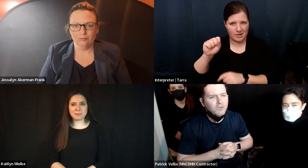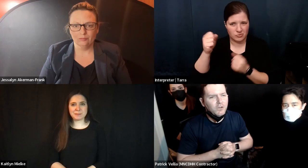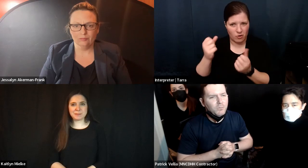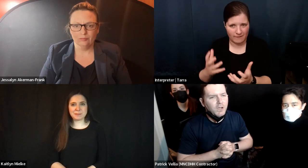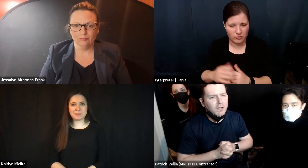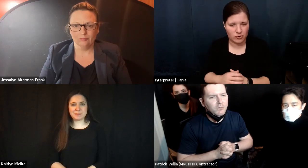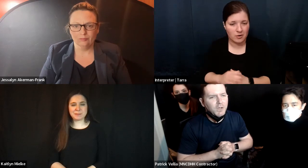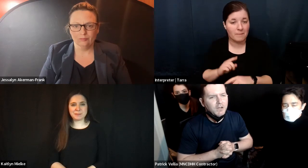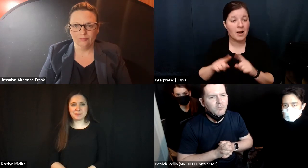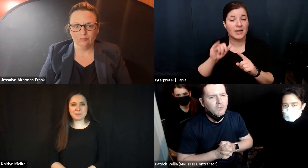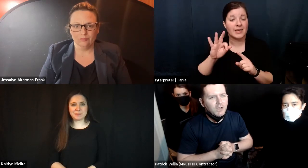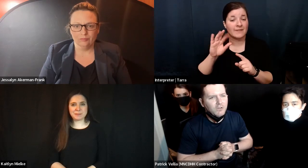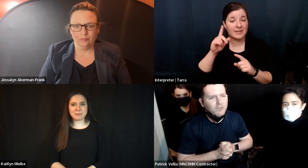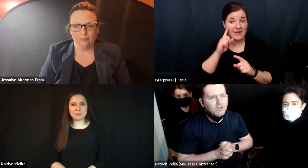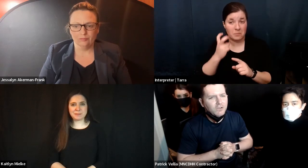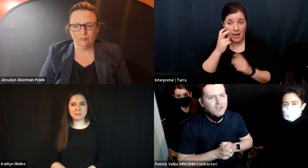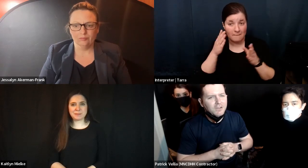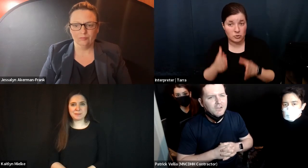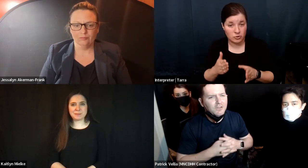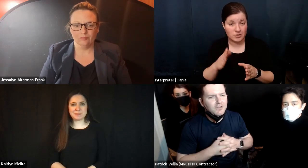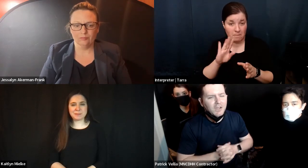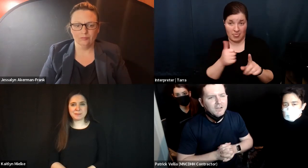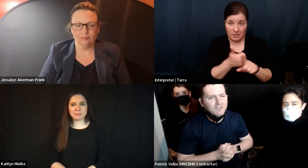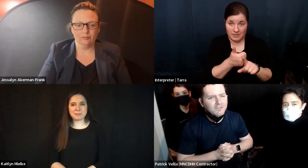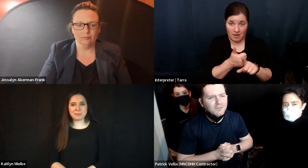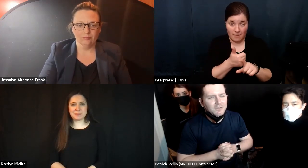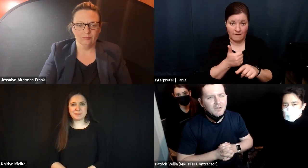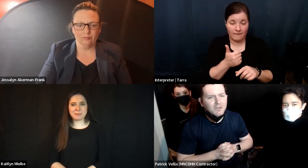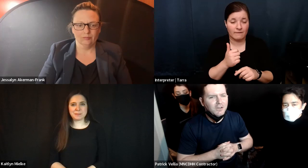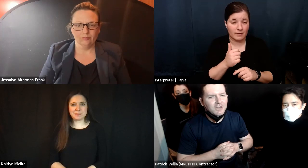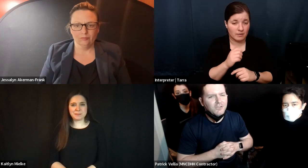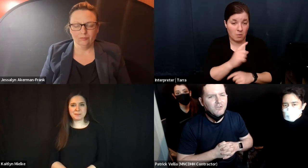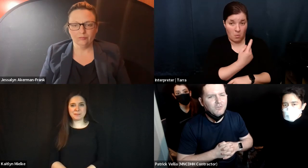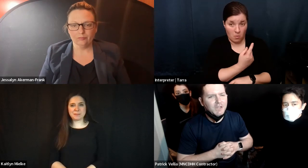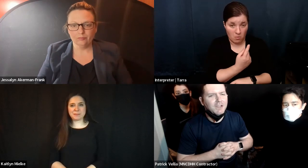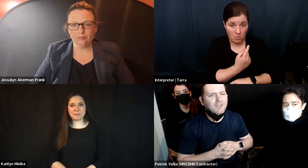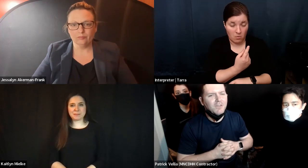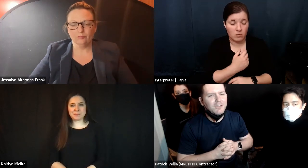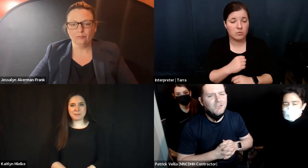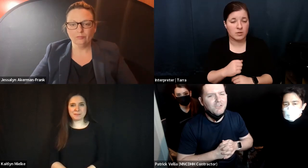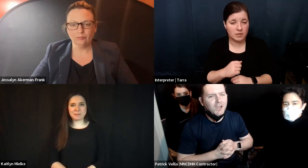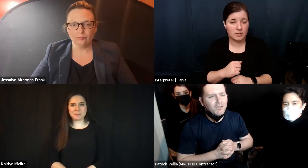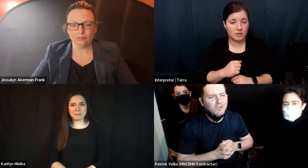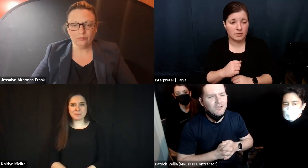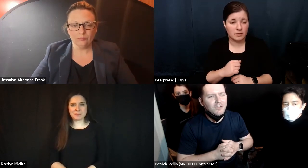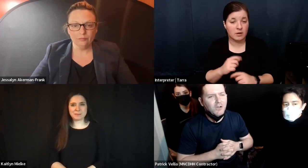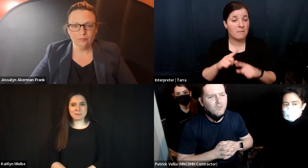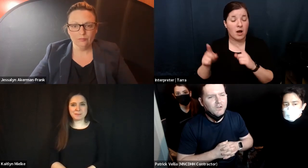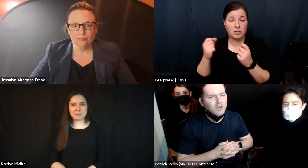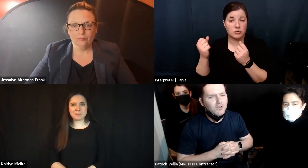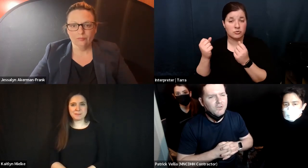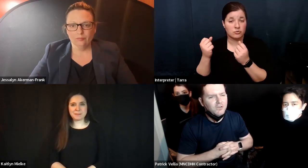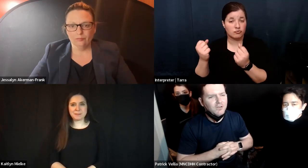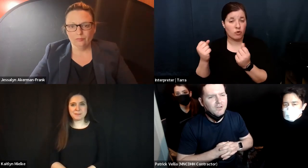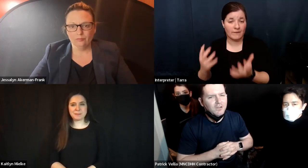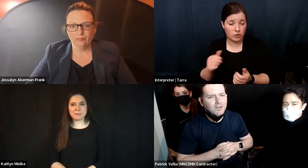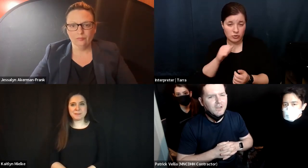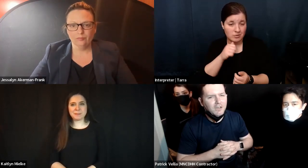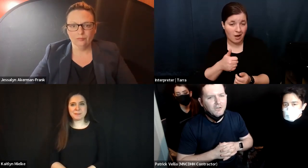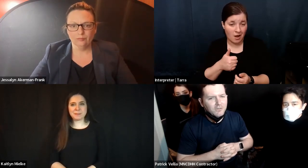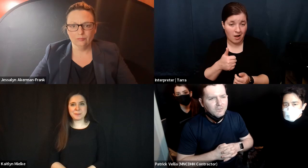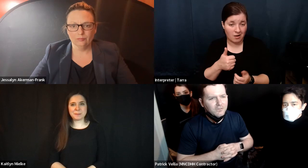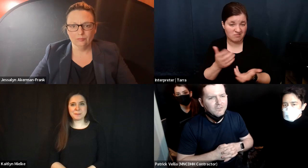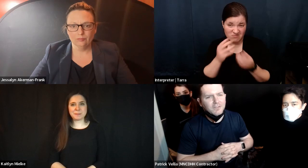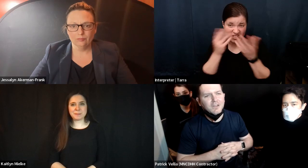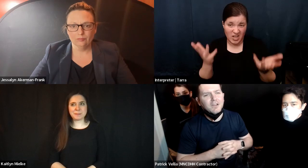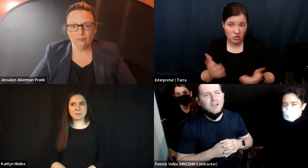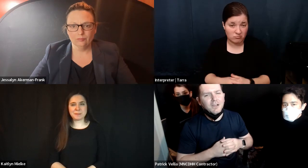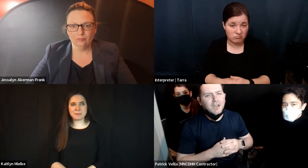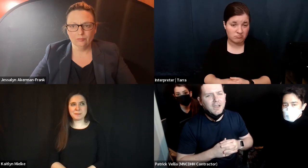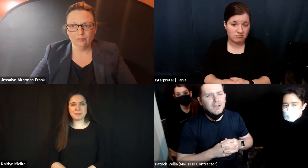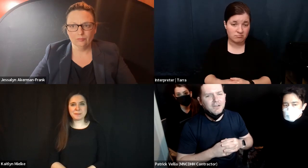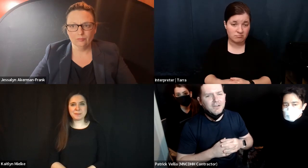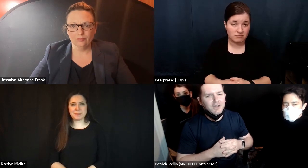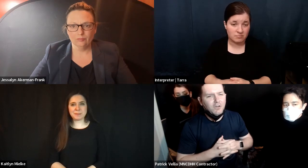And if they don't do what they're supposed to do, then the instructor can report them.